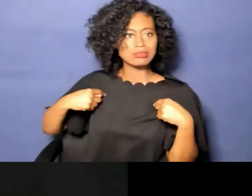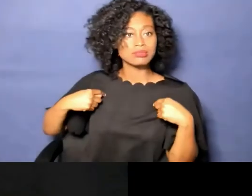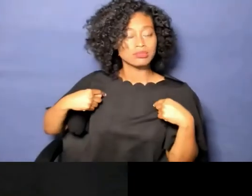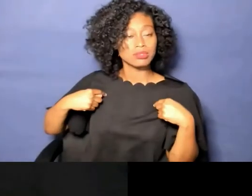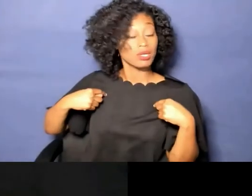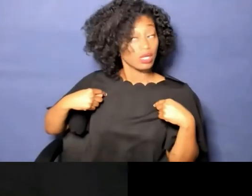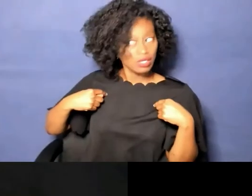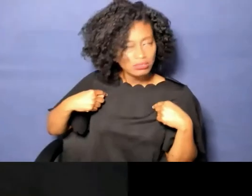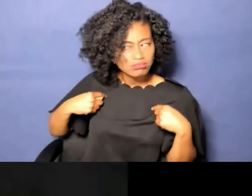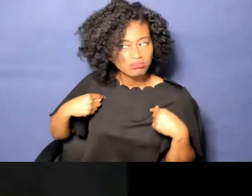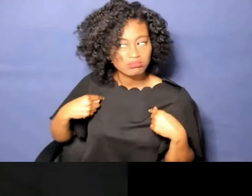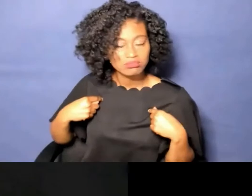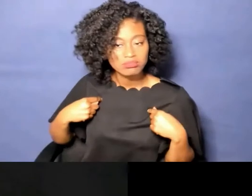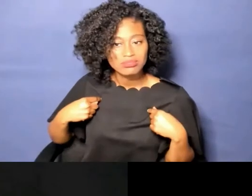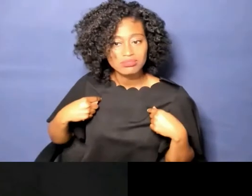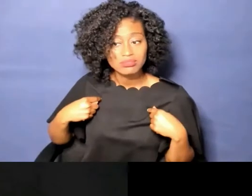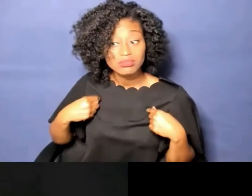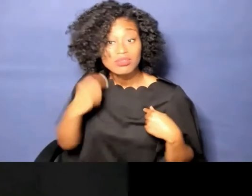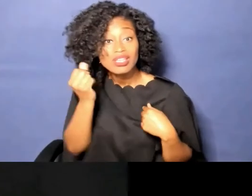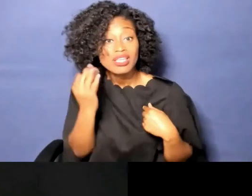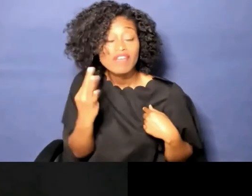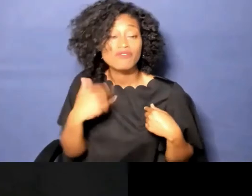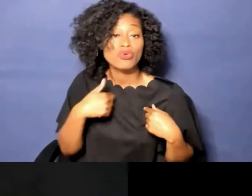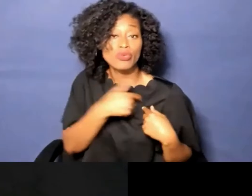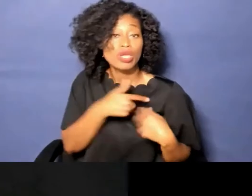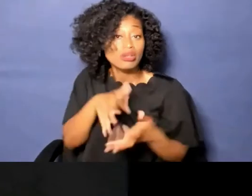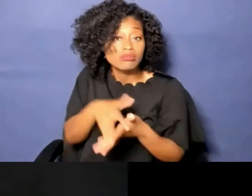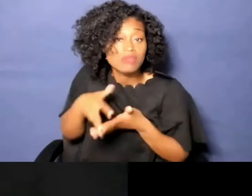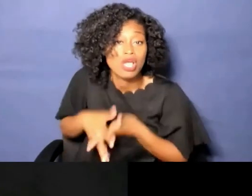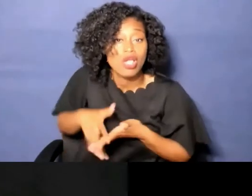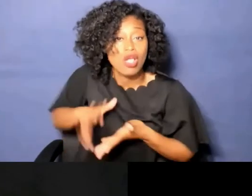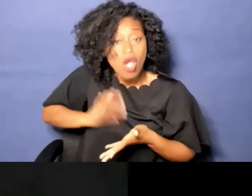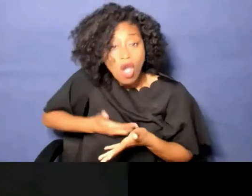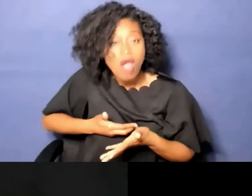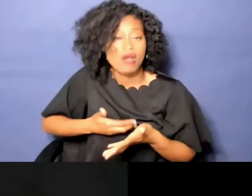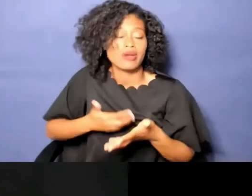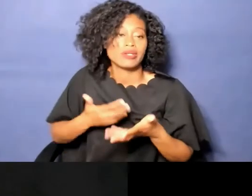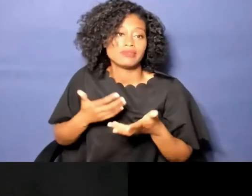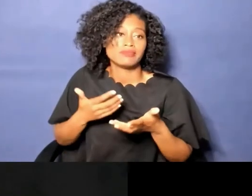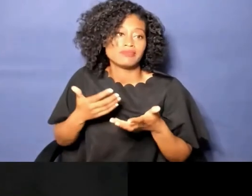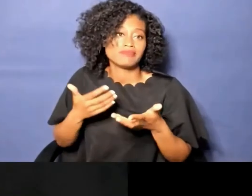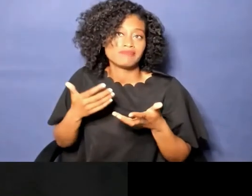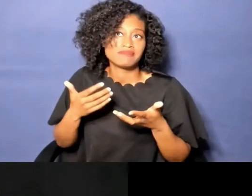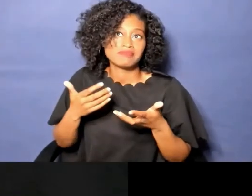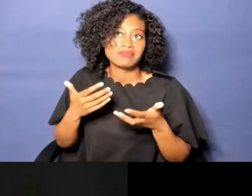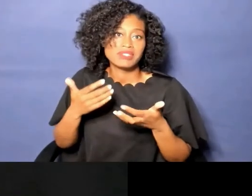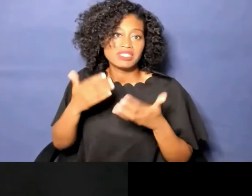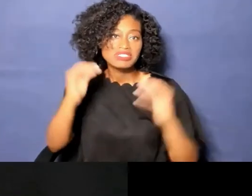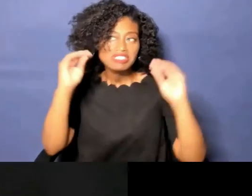in our practices of teaching and research, and things that we would probably